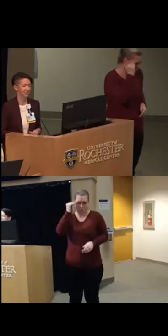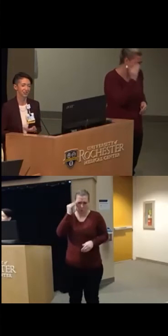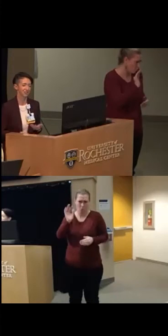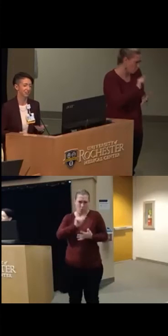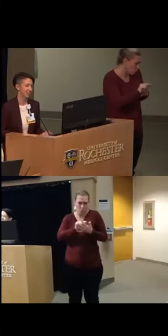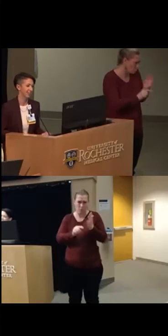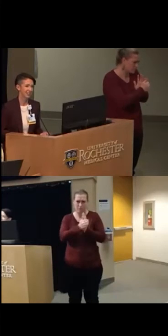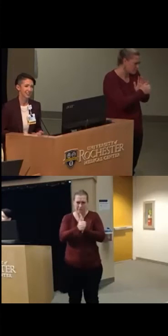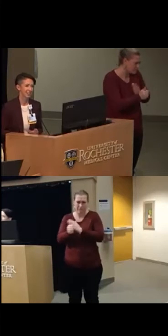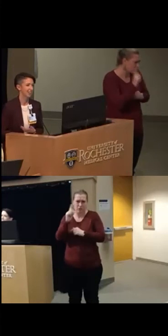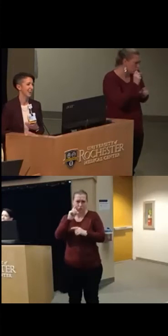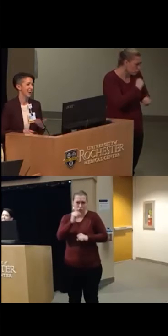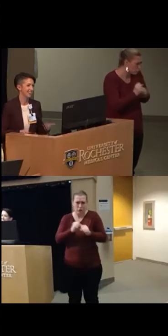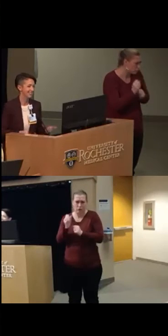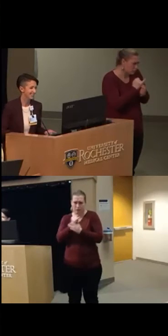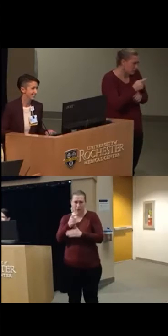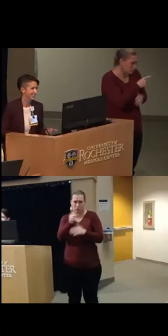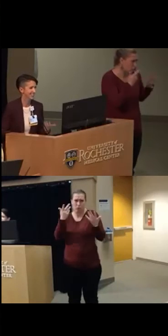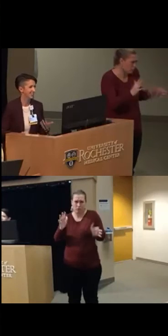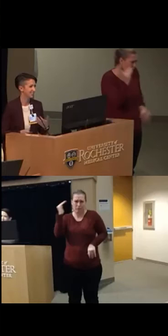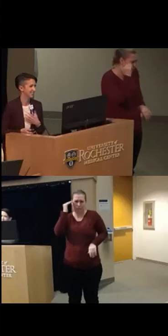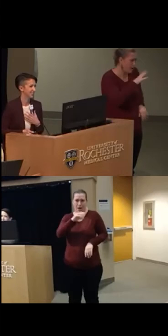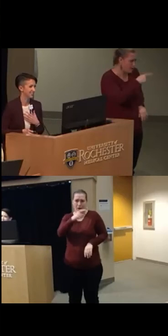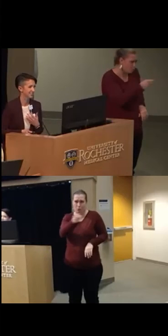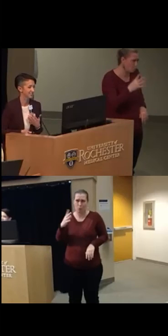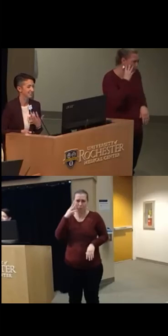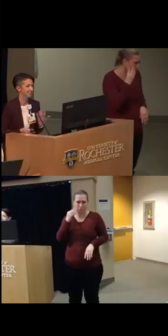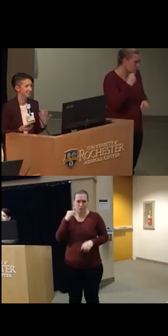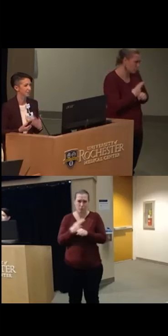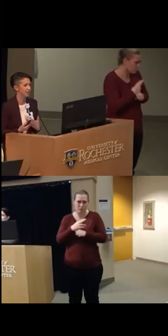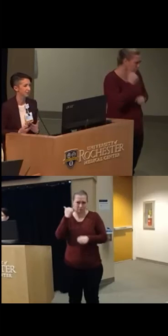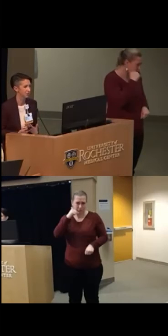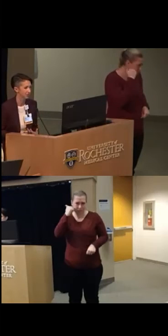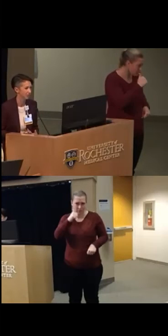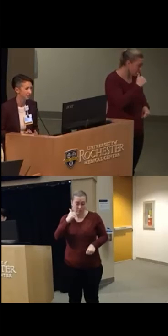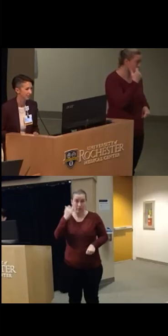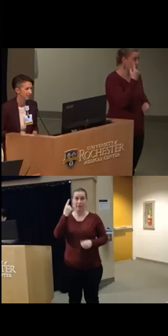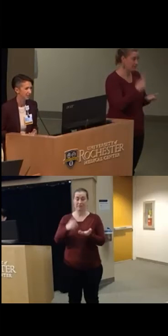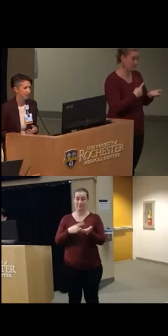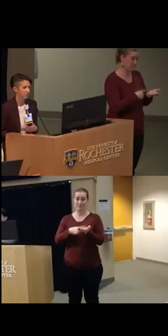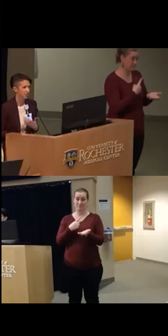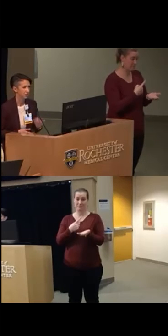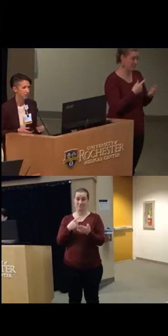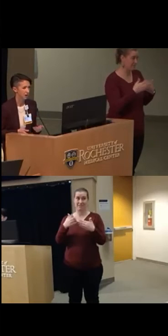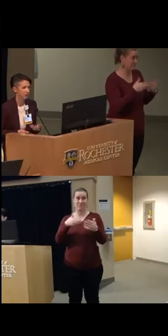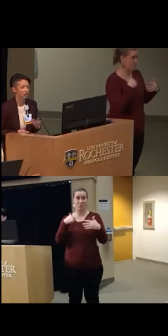use them every day and sometimes it's difficult to apply them to ourselves and we enjoy partnering